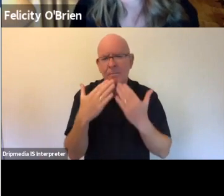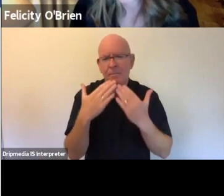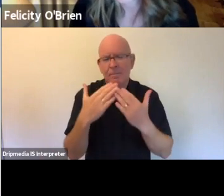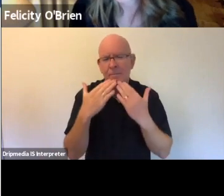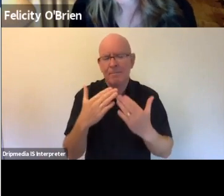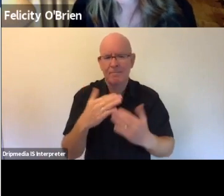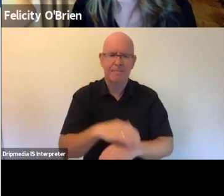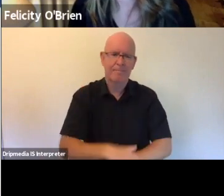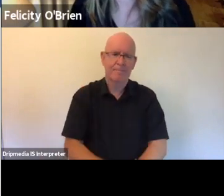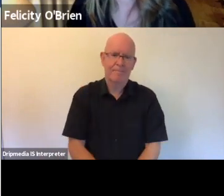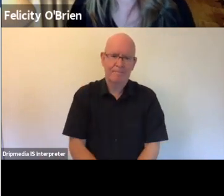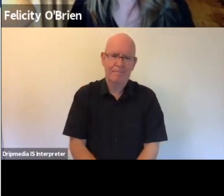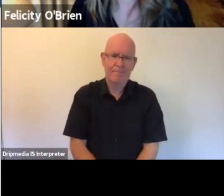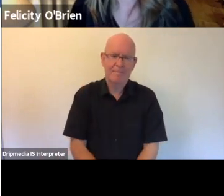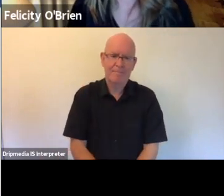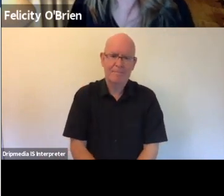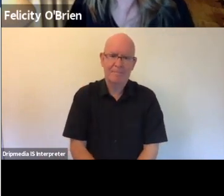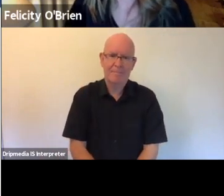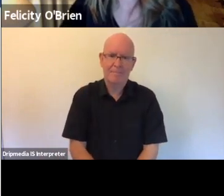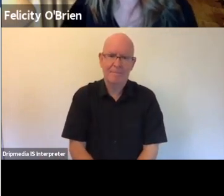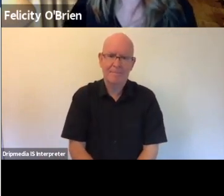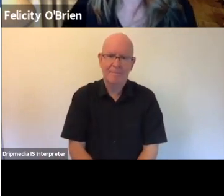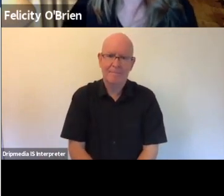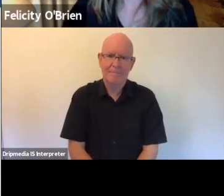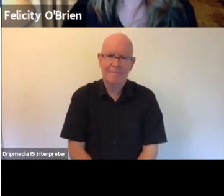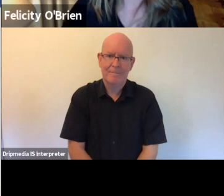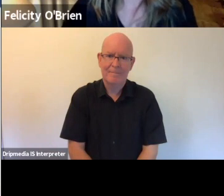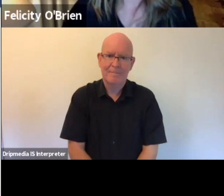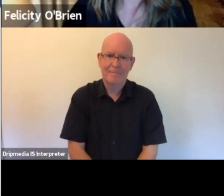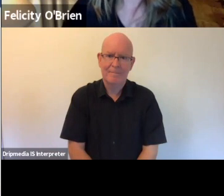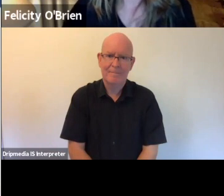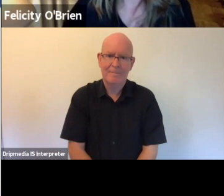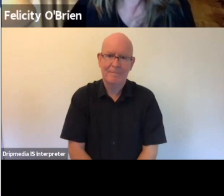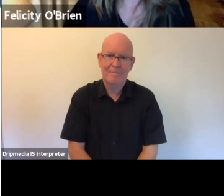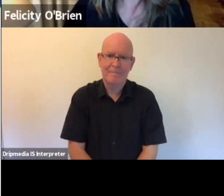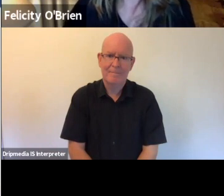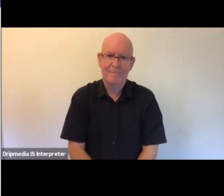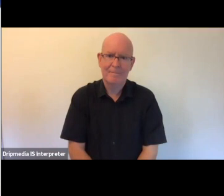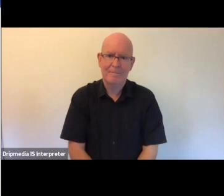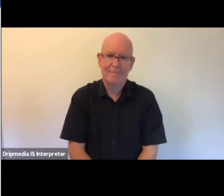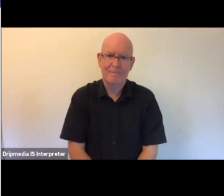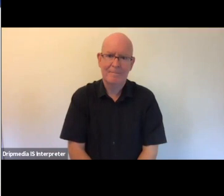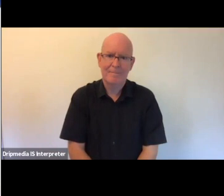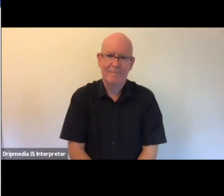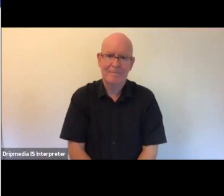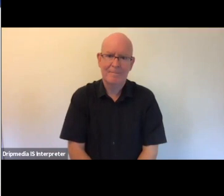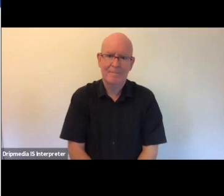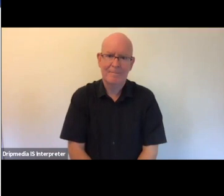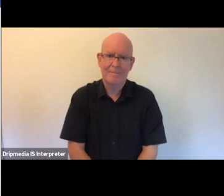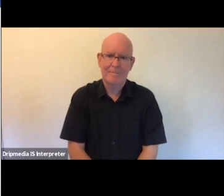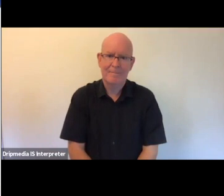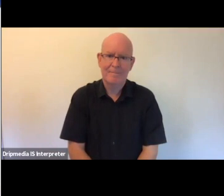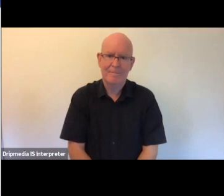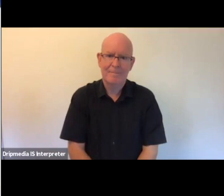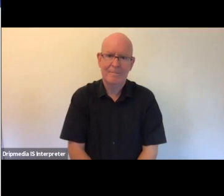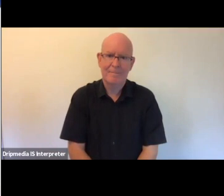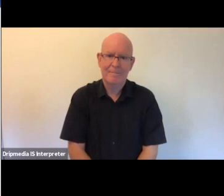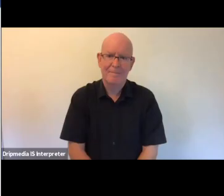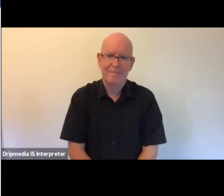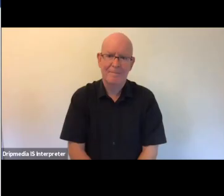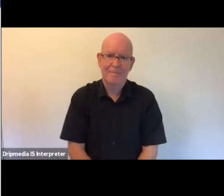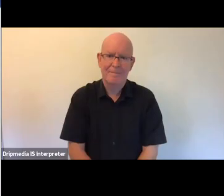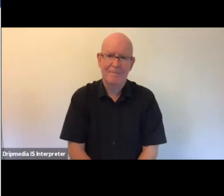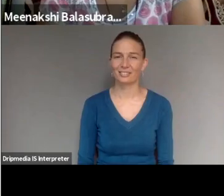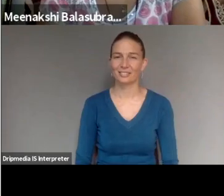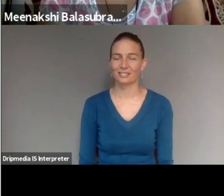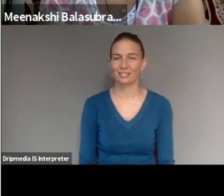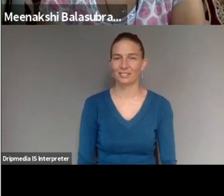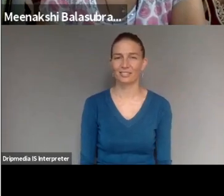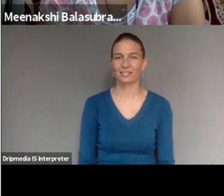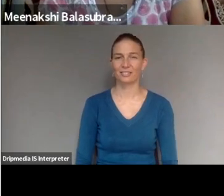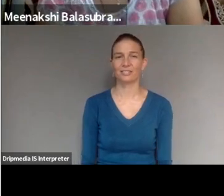The sign language interpreters are just catching up.